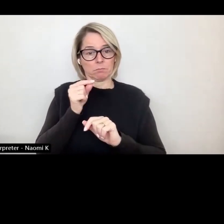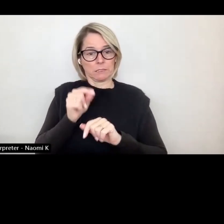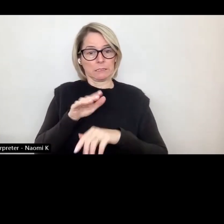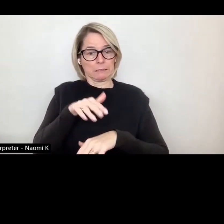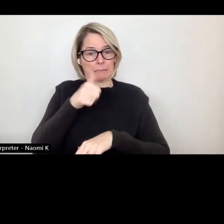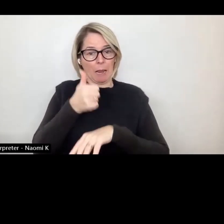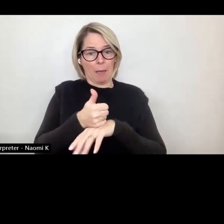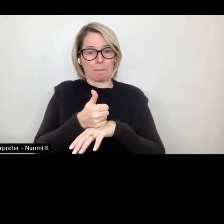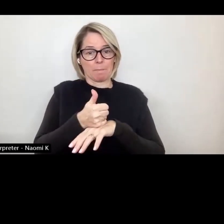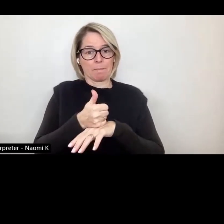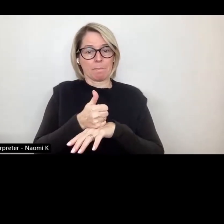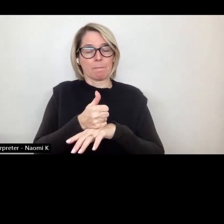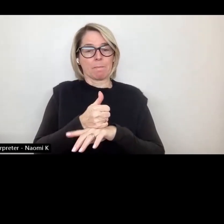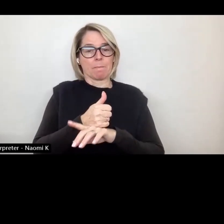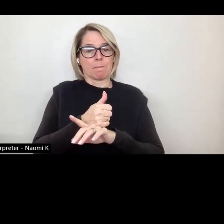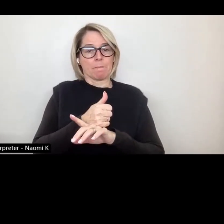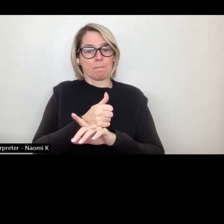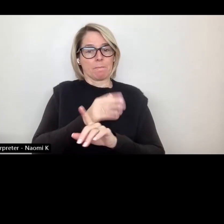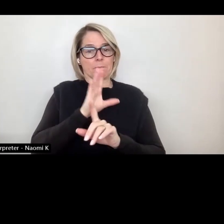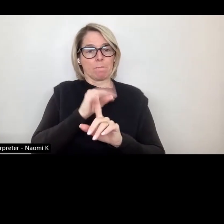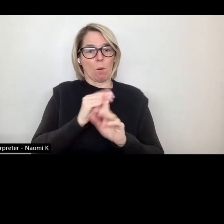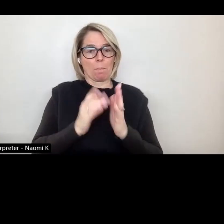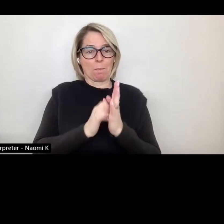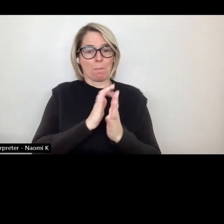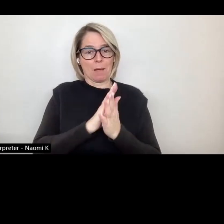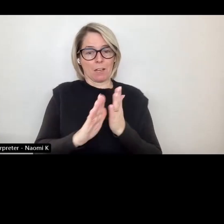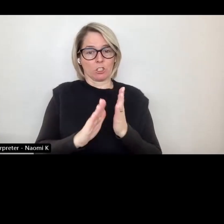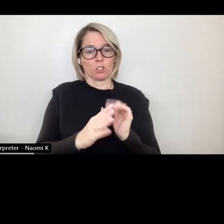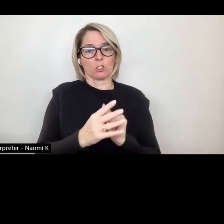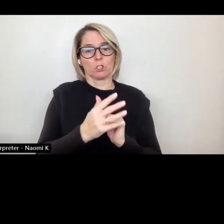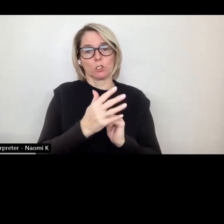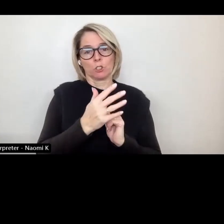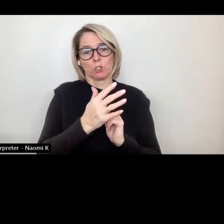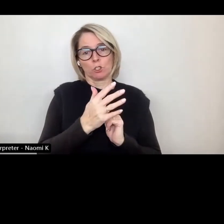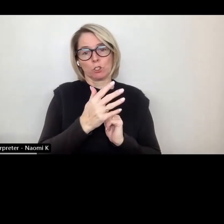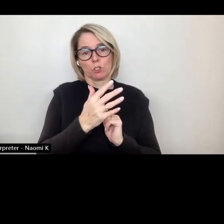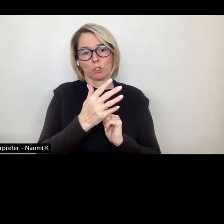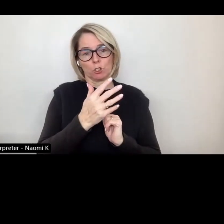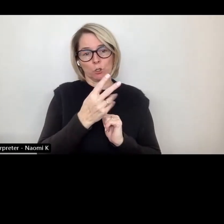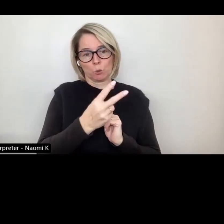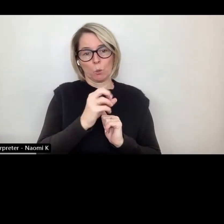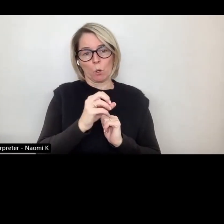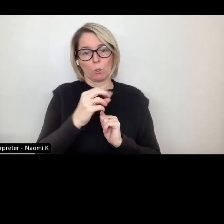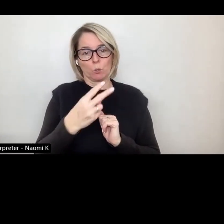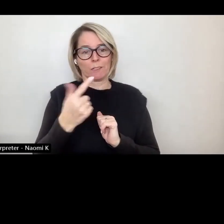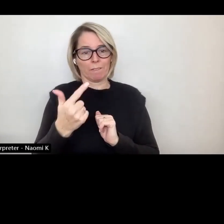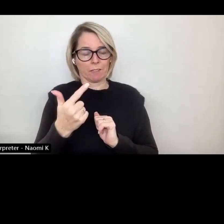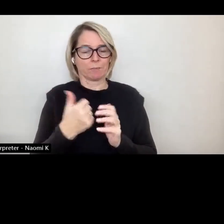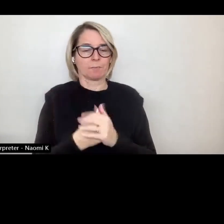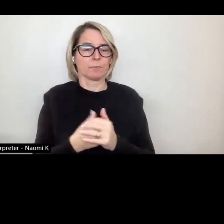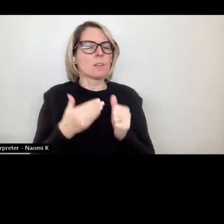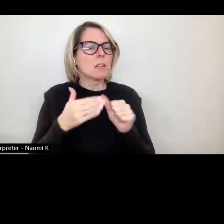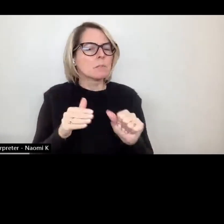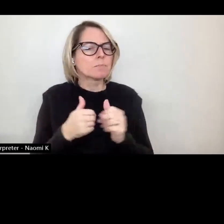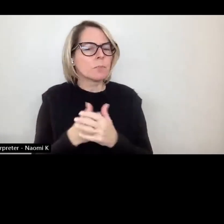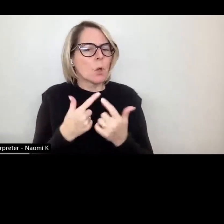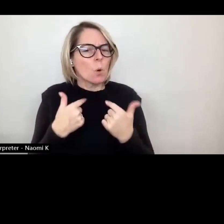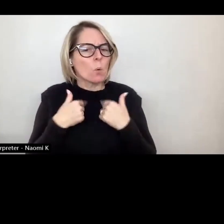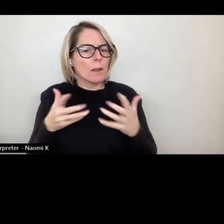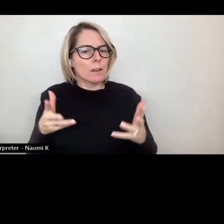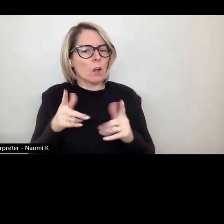So we would encourage providers to have relationships in place at the earliest possible opportunity.